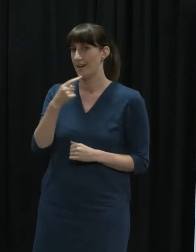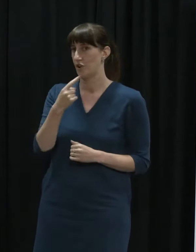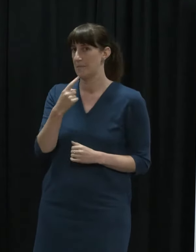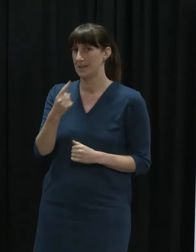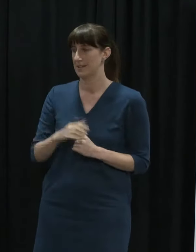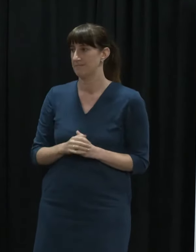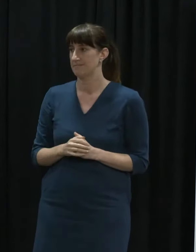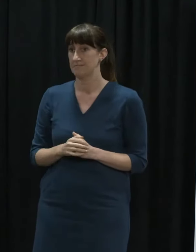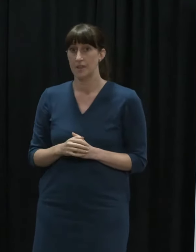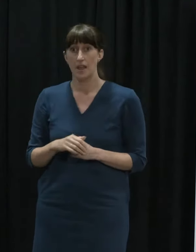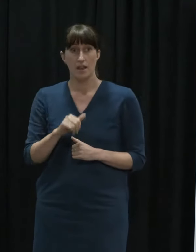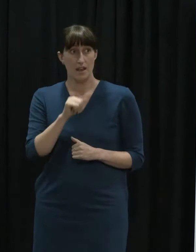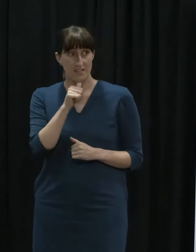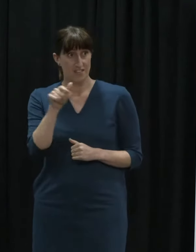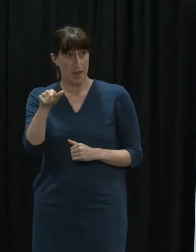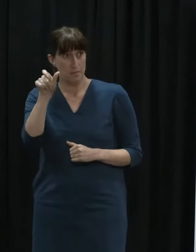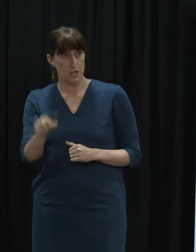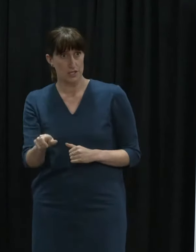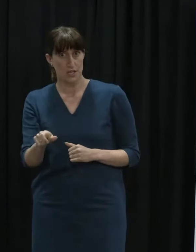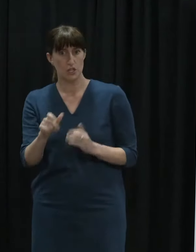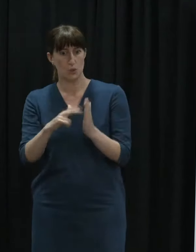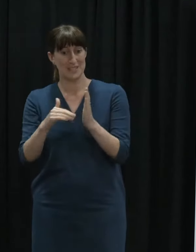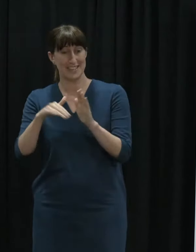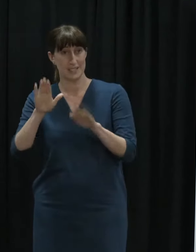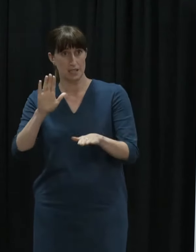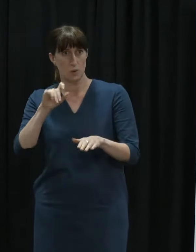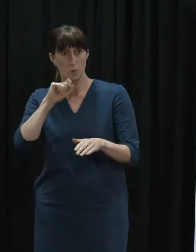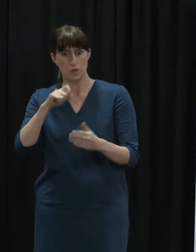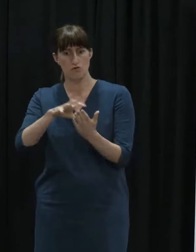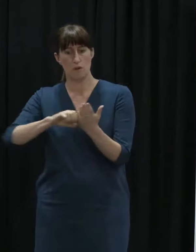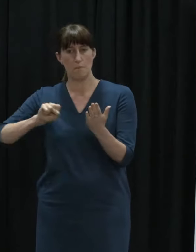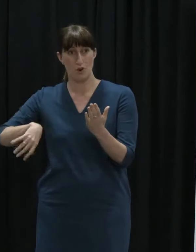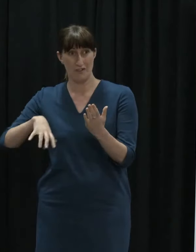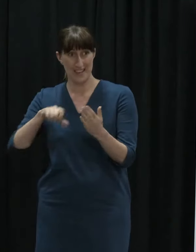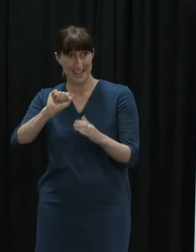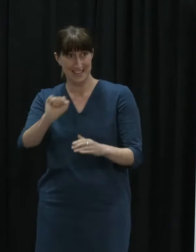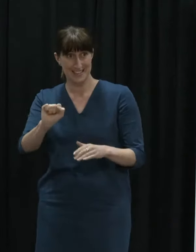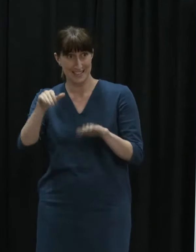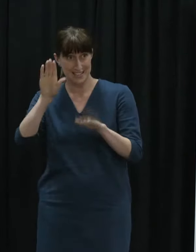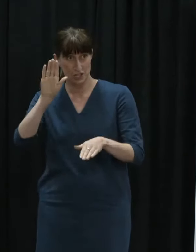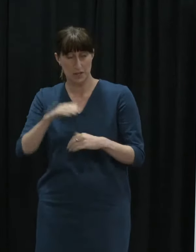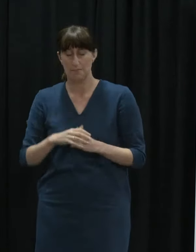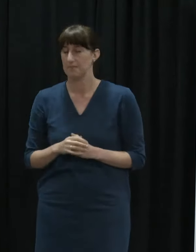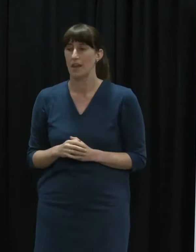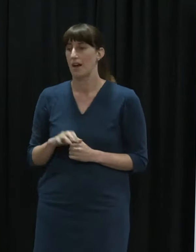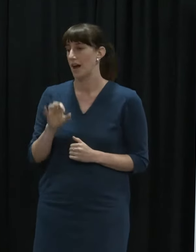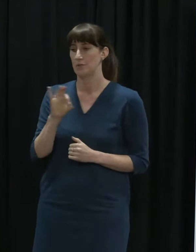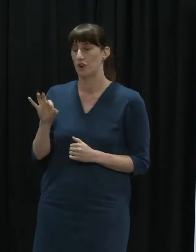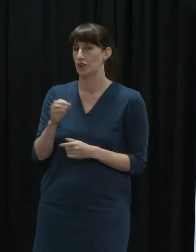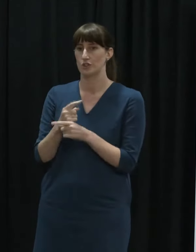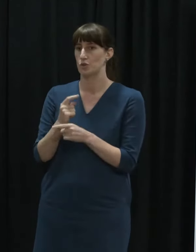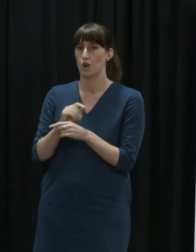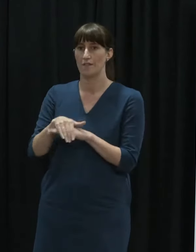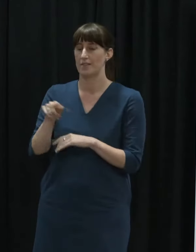the specifics of the case.